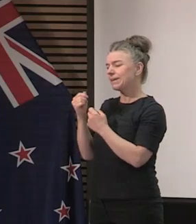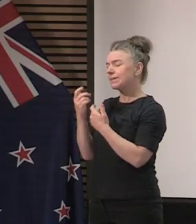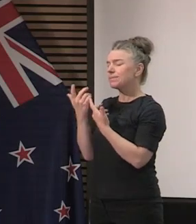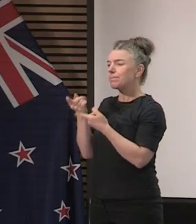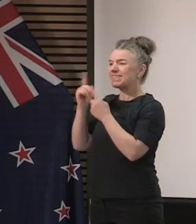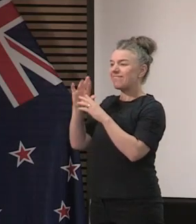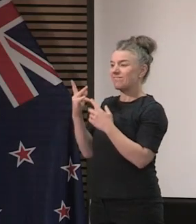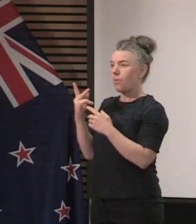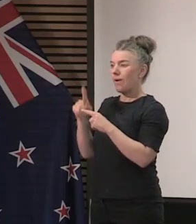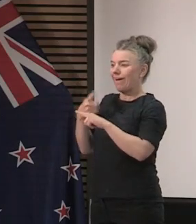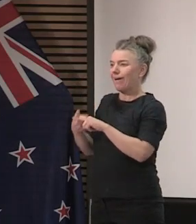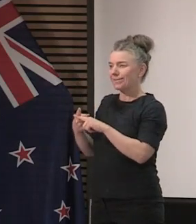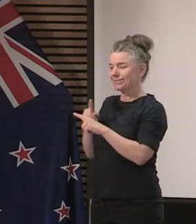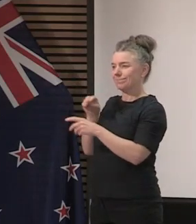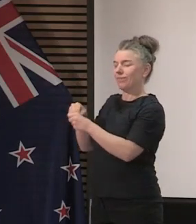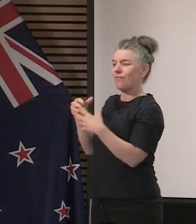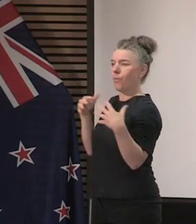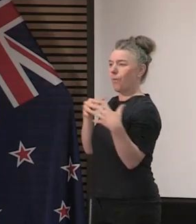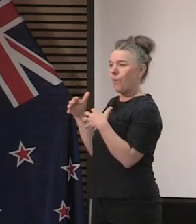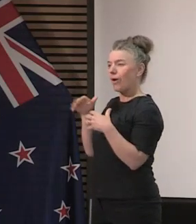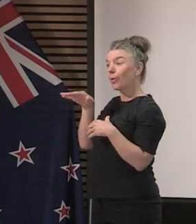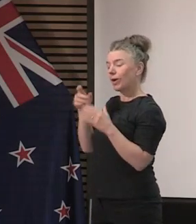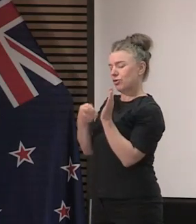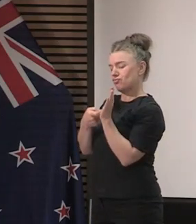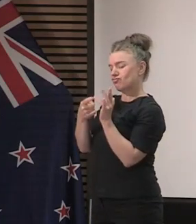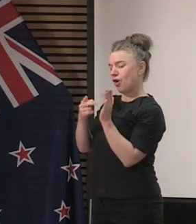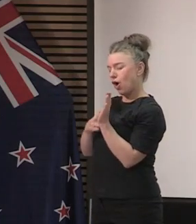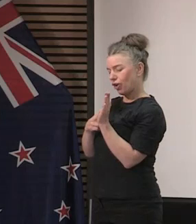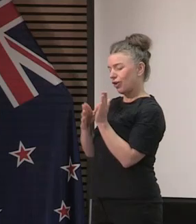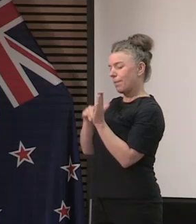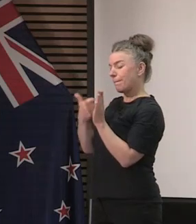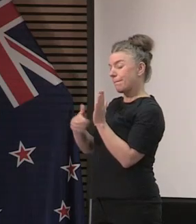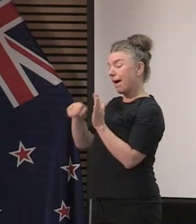will include an address by the Minister for Defence and Minister for veterans Ron